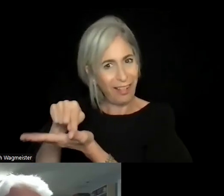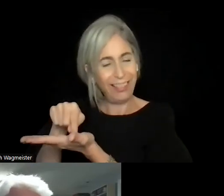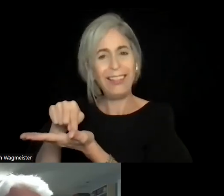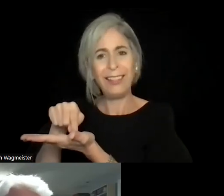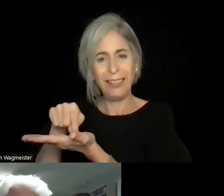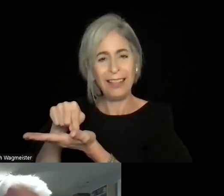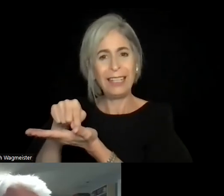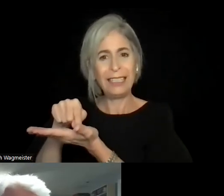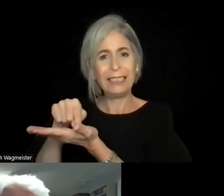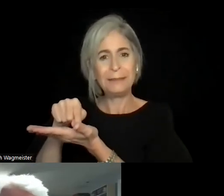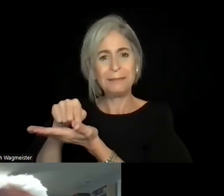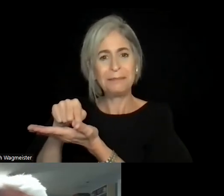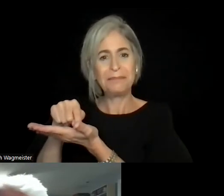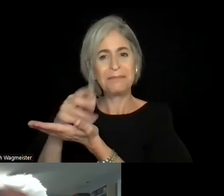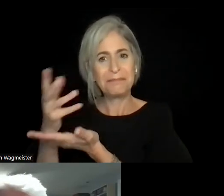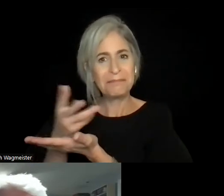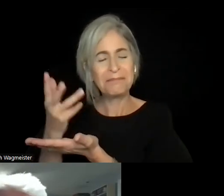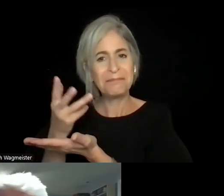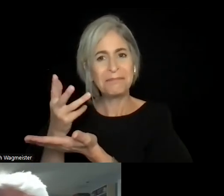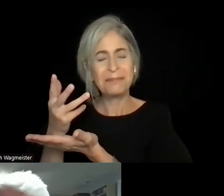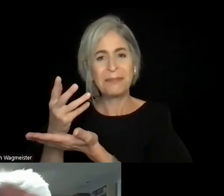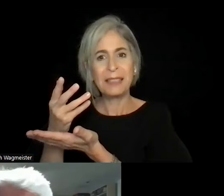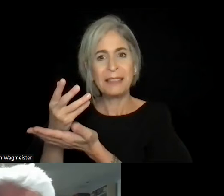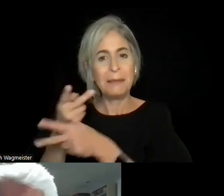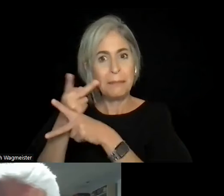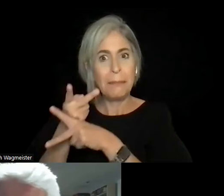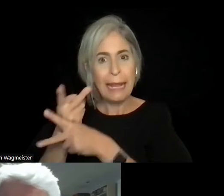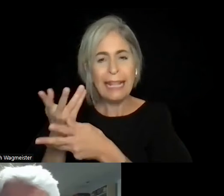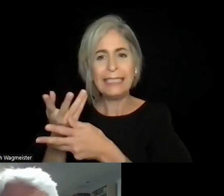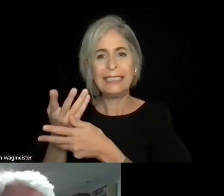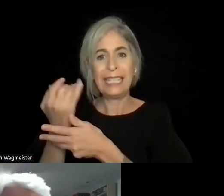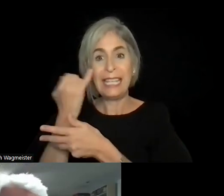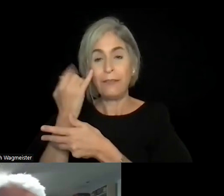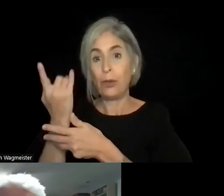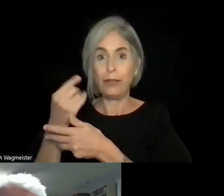The interesting thing is, the safe, affordable